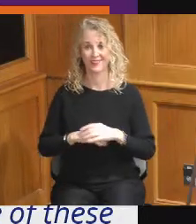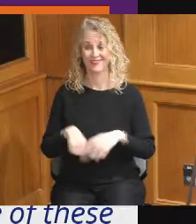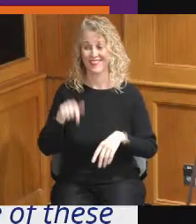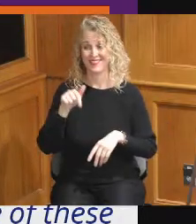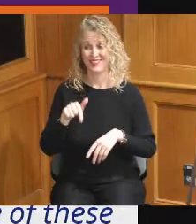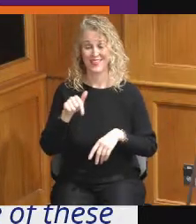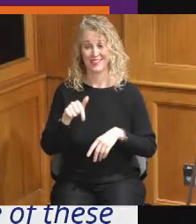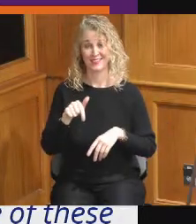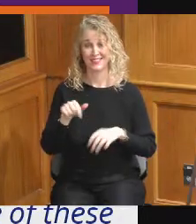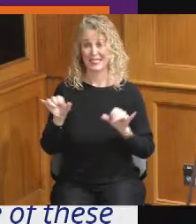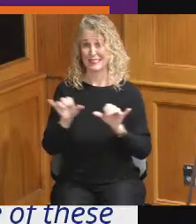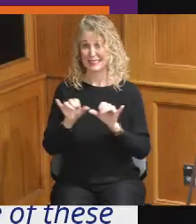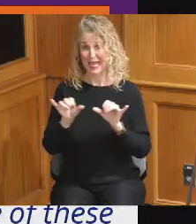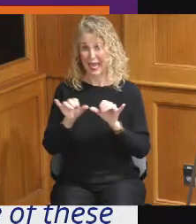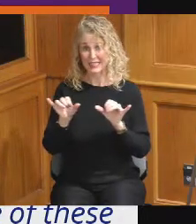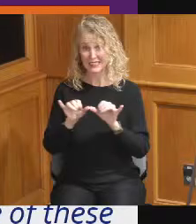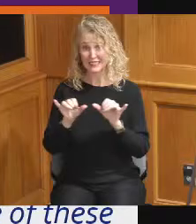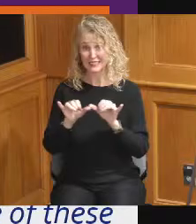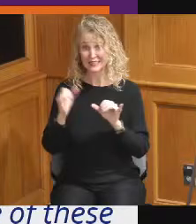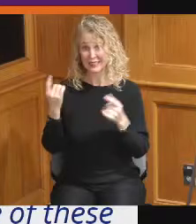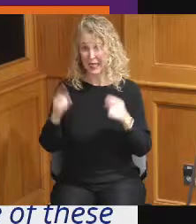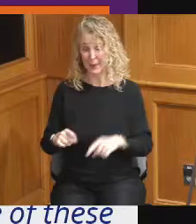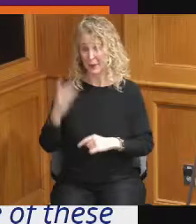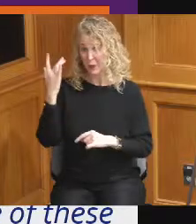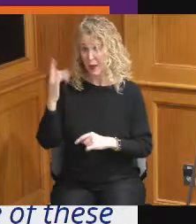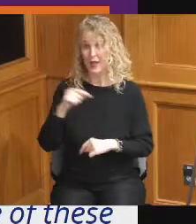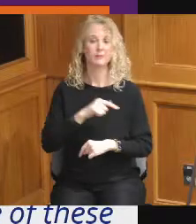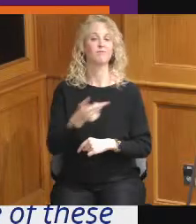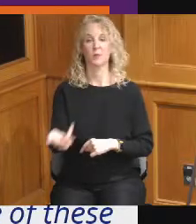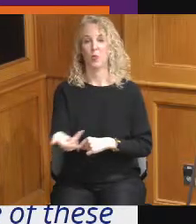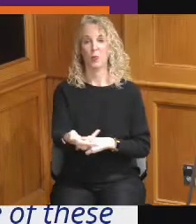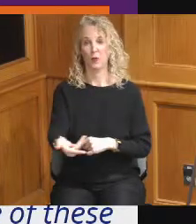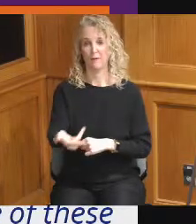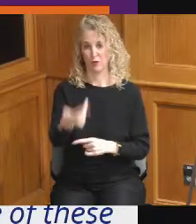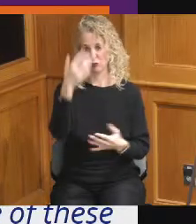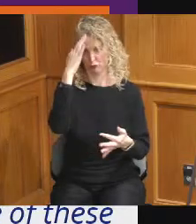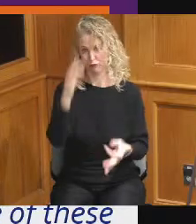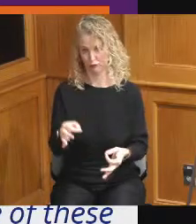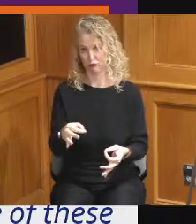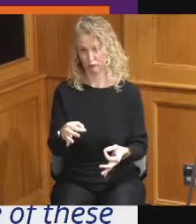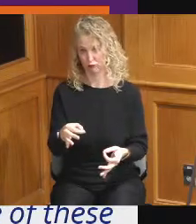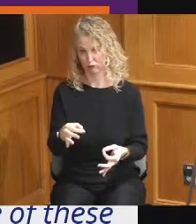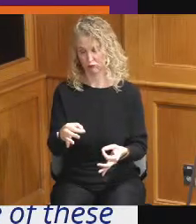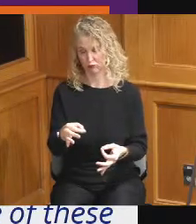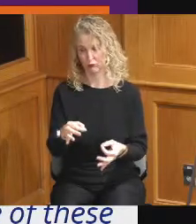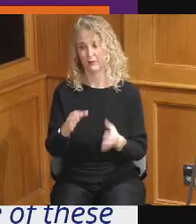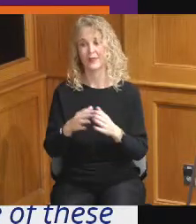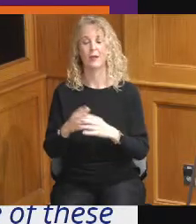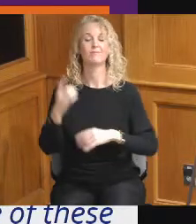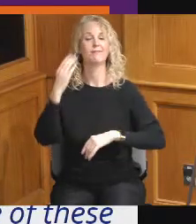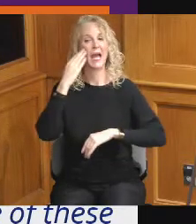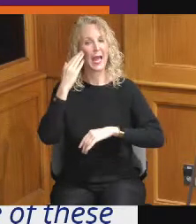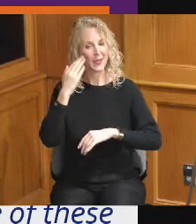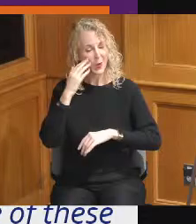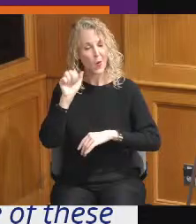is a is a product of this commitment you all made but of course these are one-time funds and part